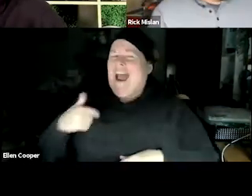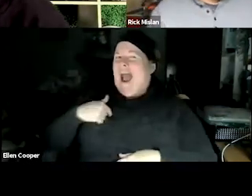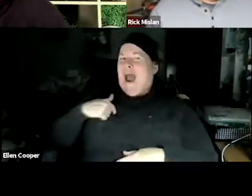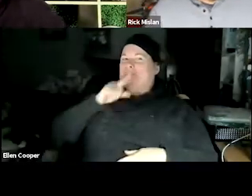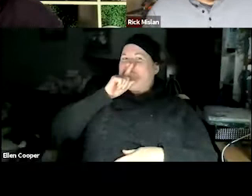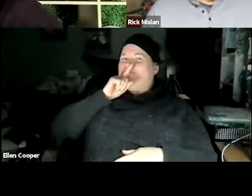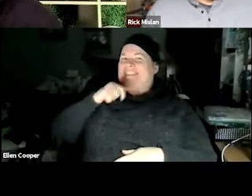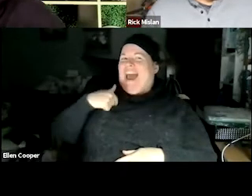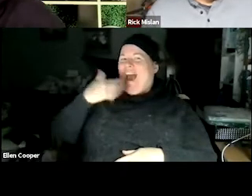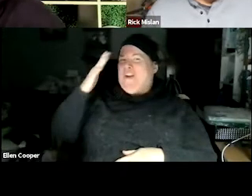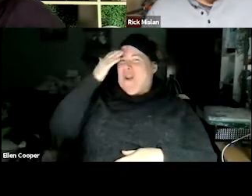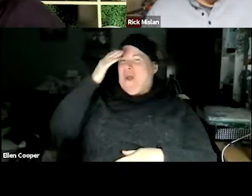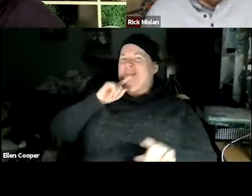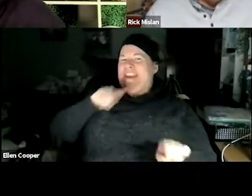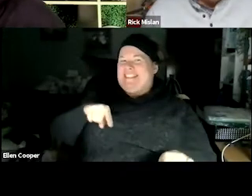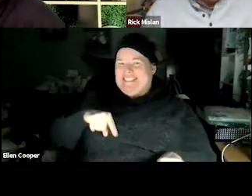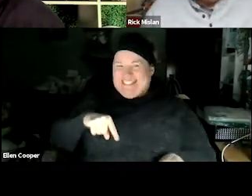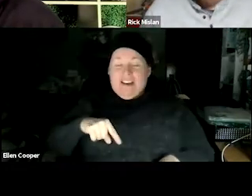CalebBarlow: Anybody Else.